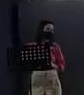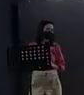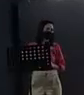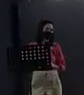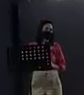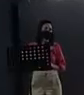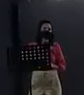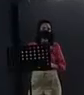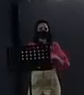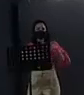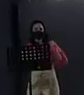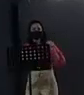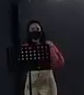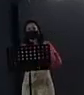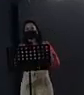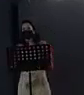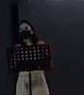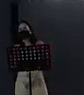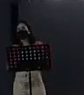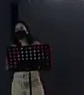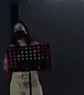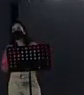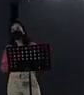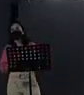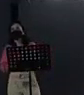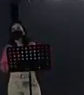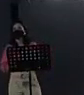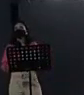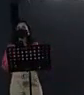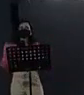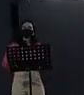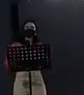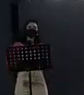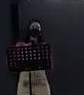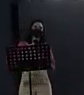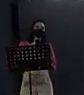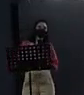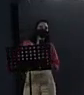Live or that you tell us now at the end of the meeting which days are the ones that you